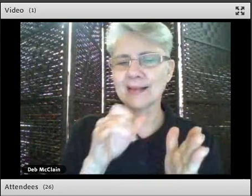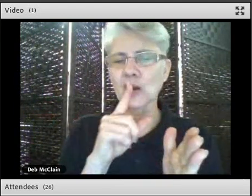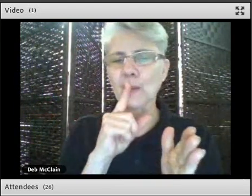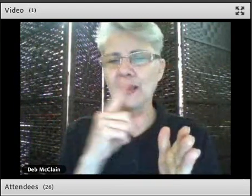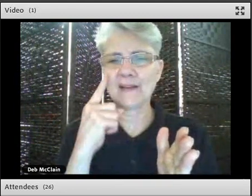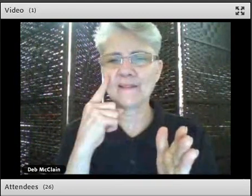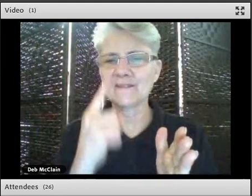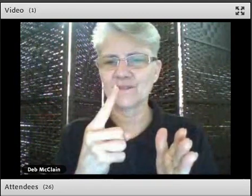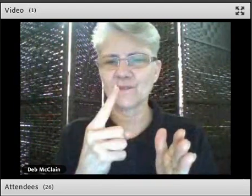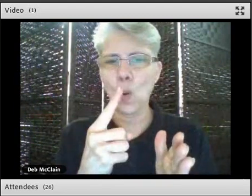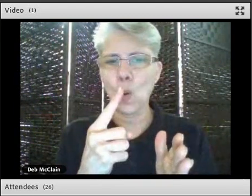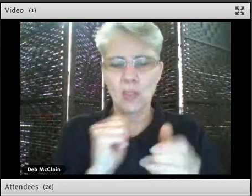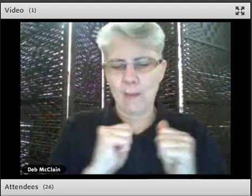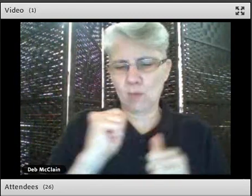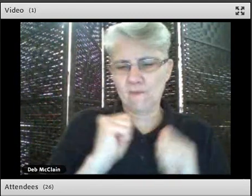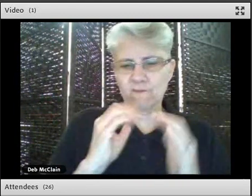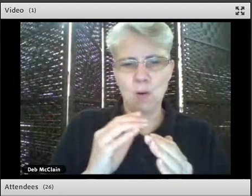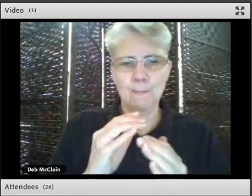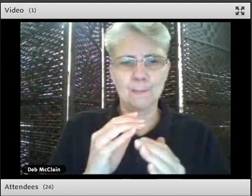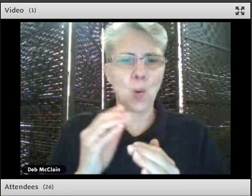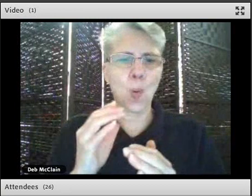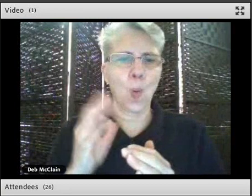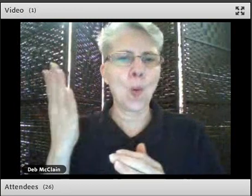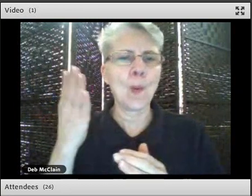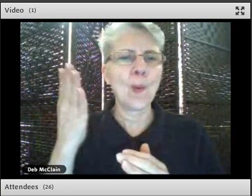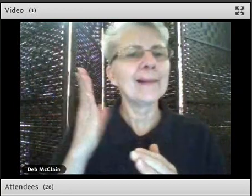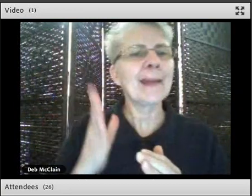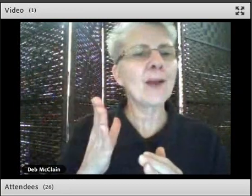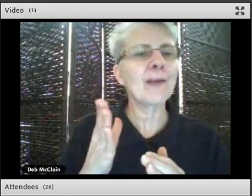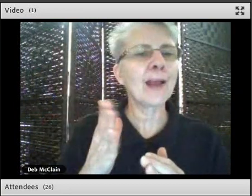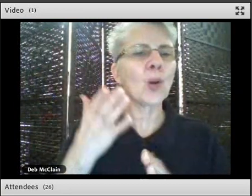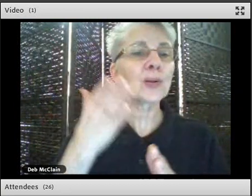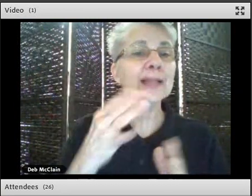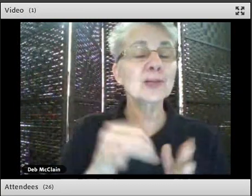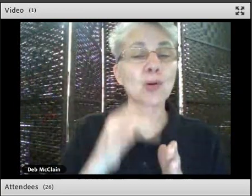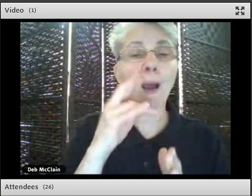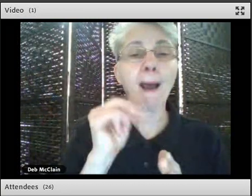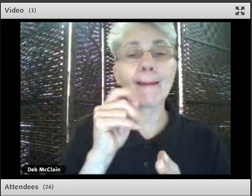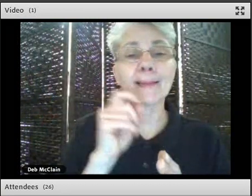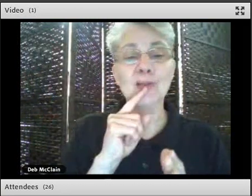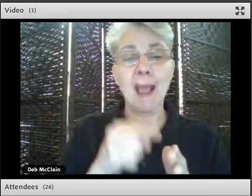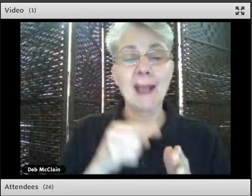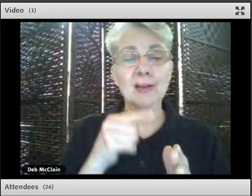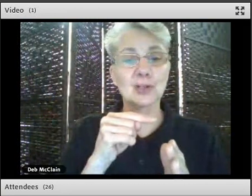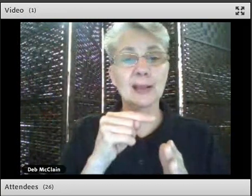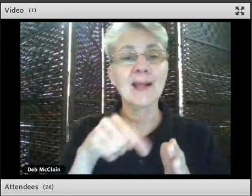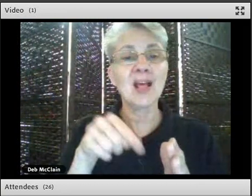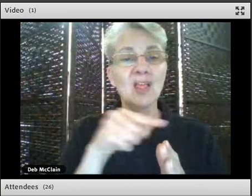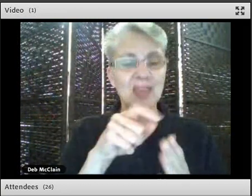unless they are actually the authors of the text that is being spoken.